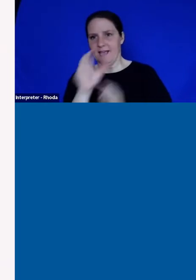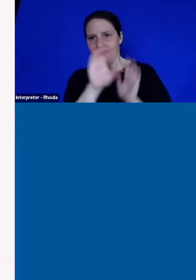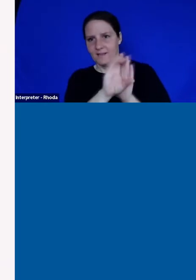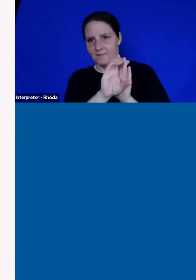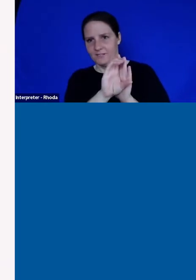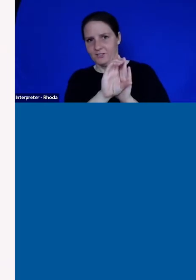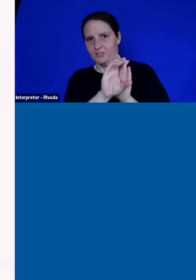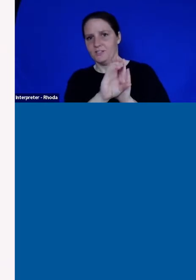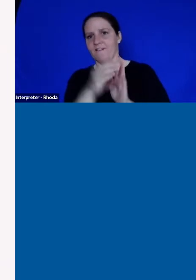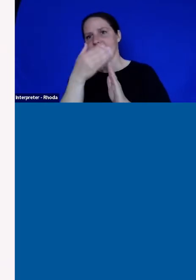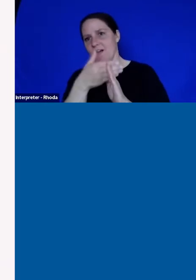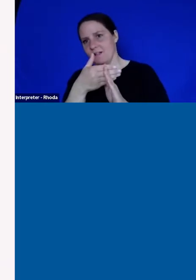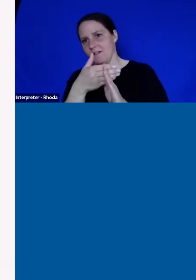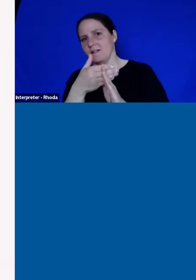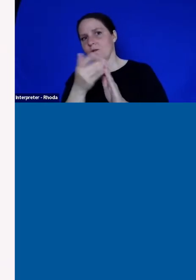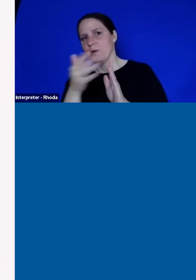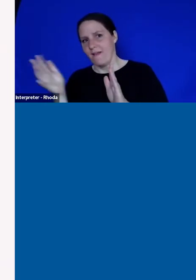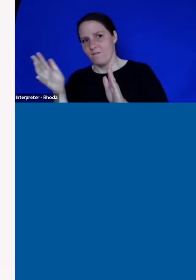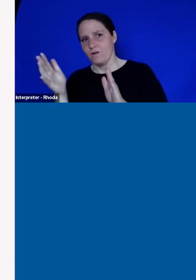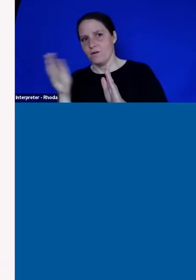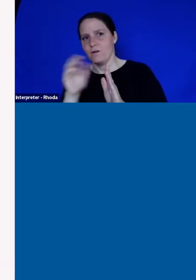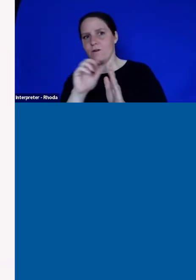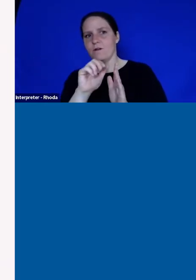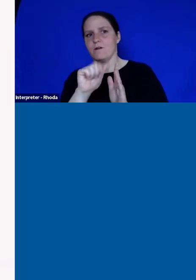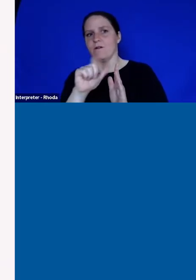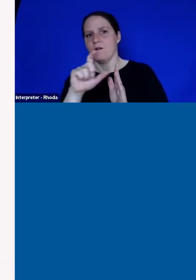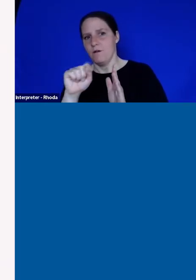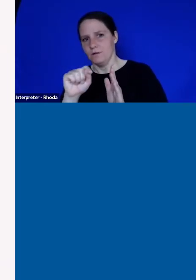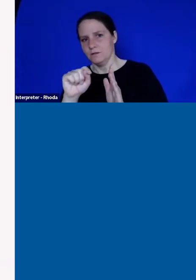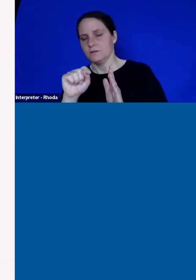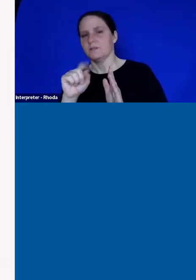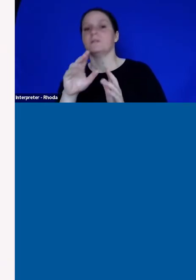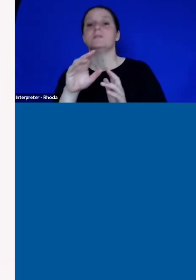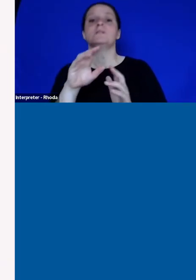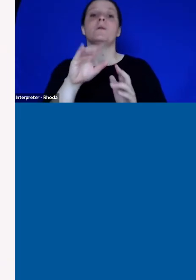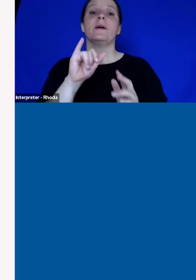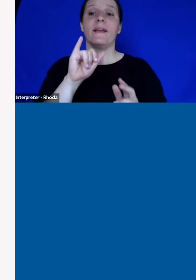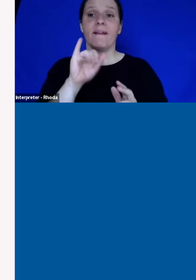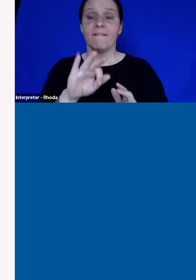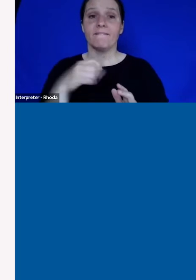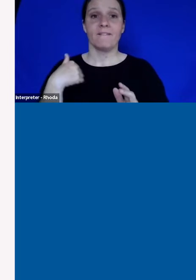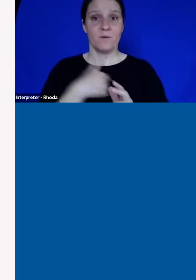and then the alt role in an image tag. So when we apply our alt text to social media